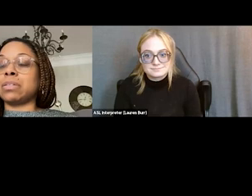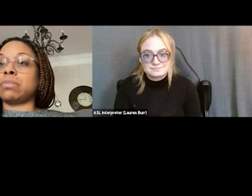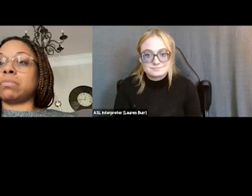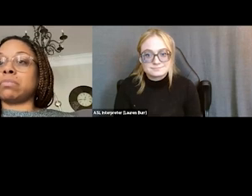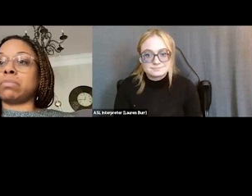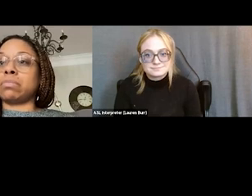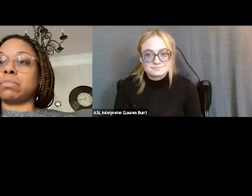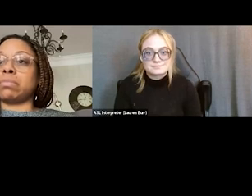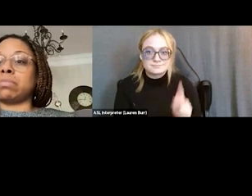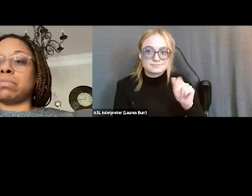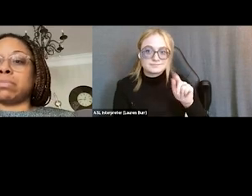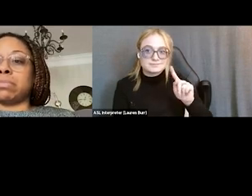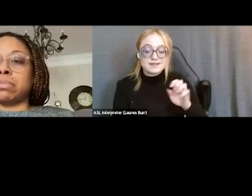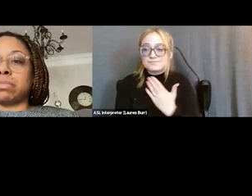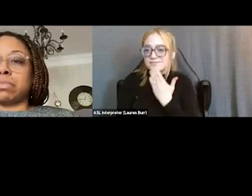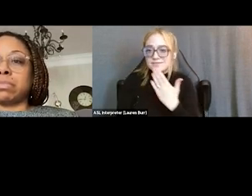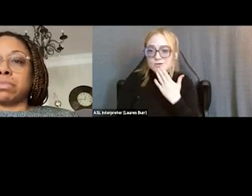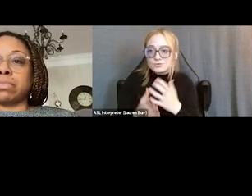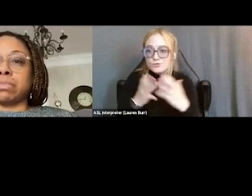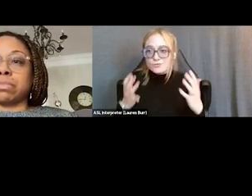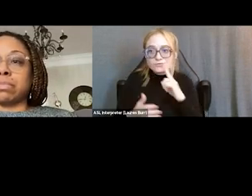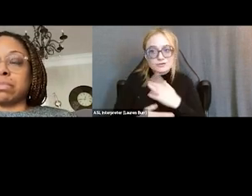All right, well thank you so much Ms. Forde, we really appreciate you.